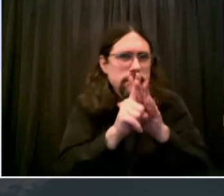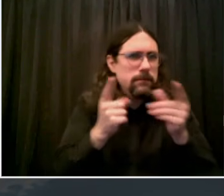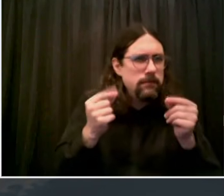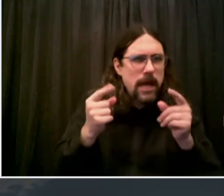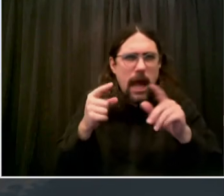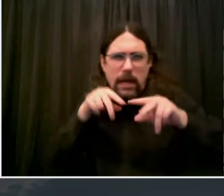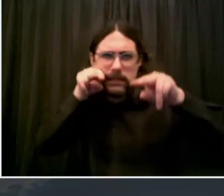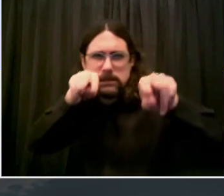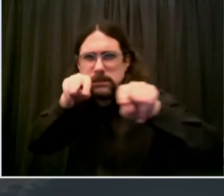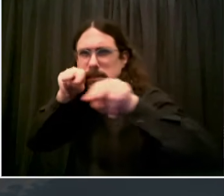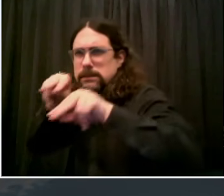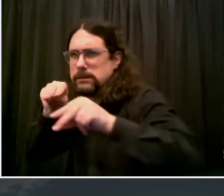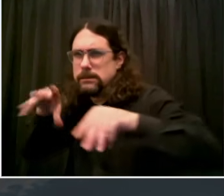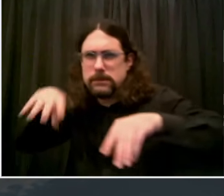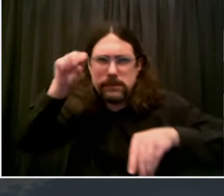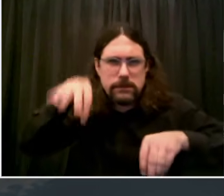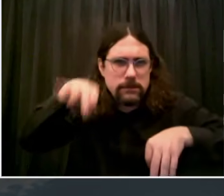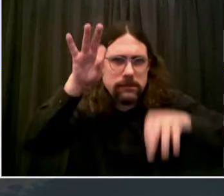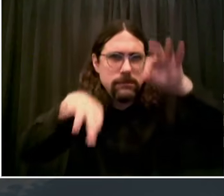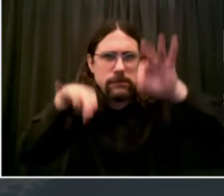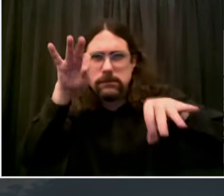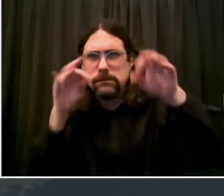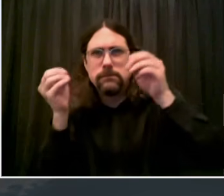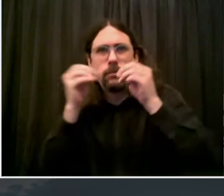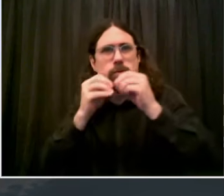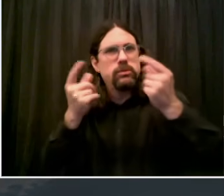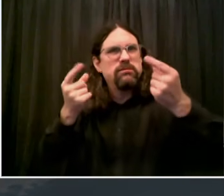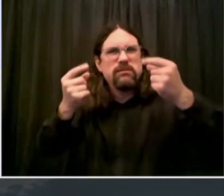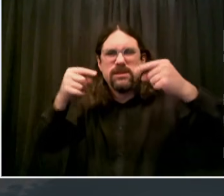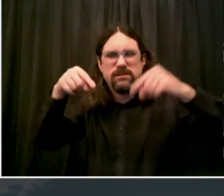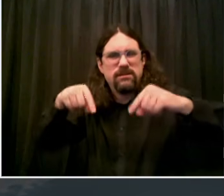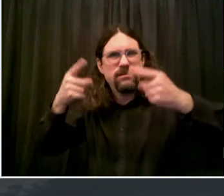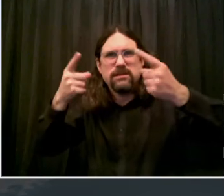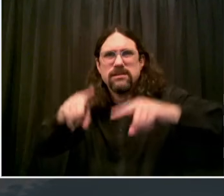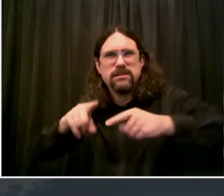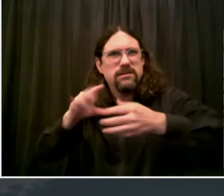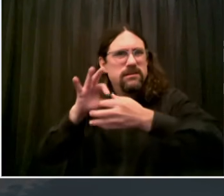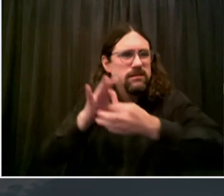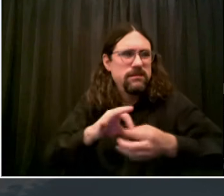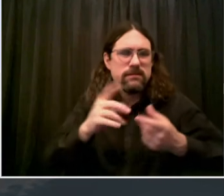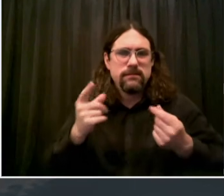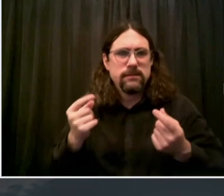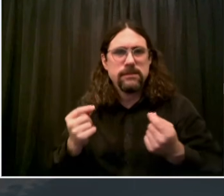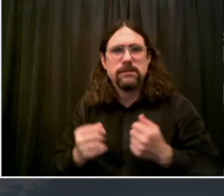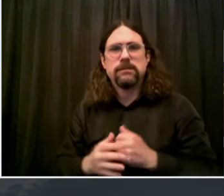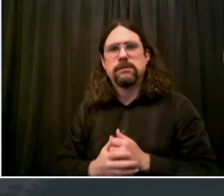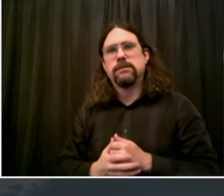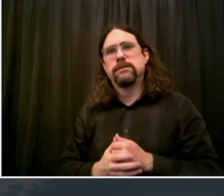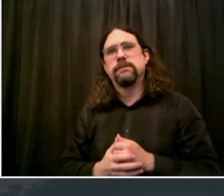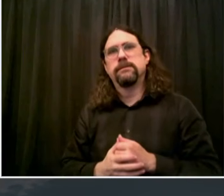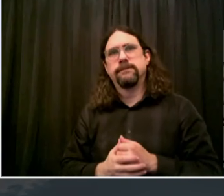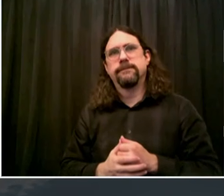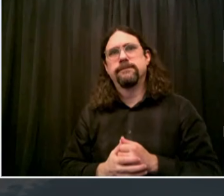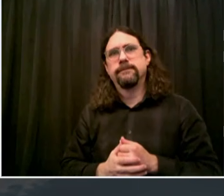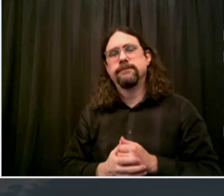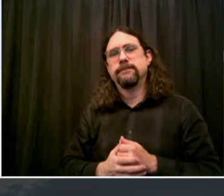CITY. WE WANT TO MAKE SURE THE LATEST INFORMATION IS FLOWING TO OUR DEPARTMENT, LEARNING WHAT WE CAN ABOUT THE DEMOGRAPHIC